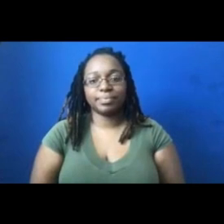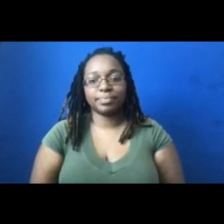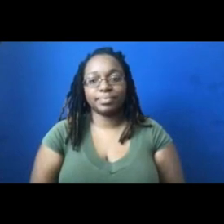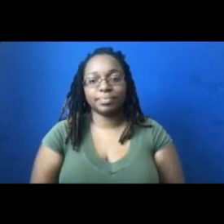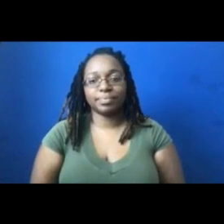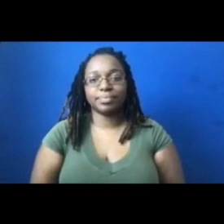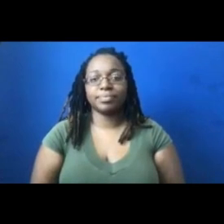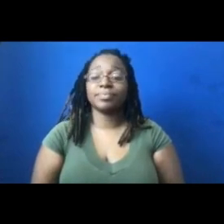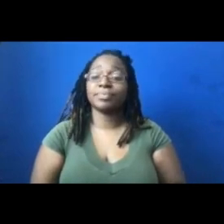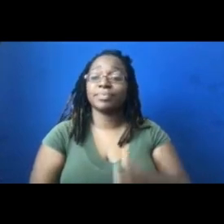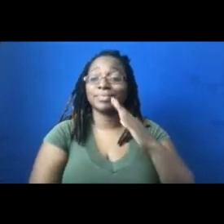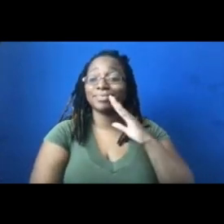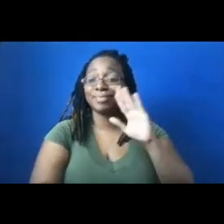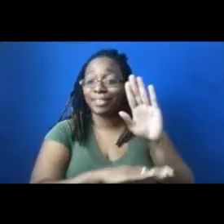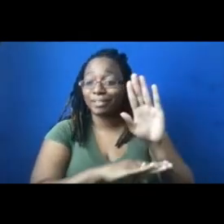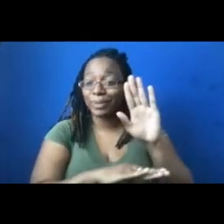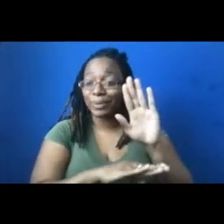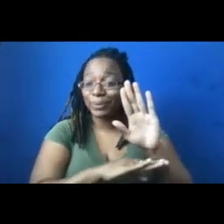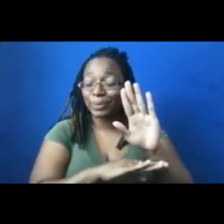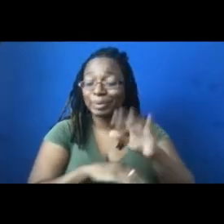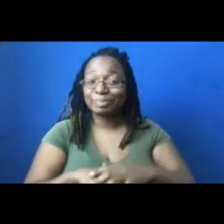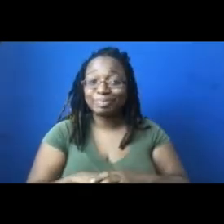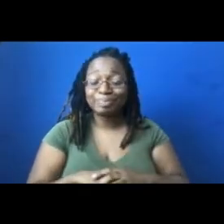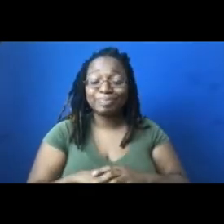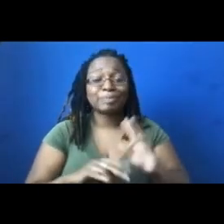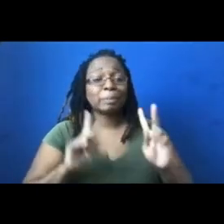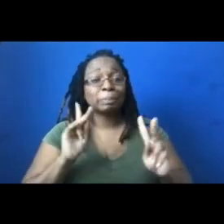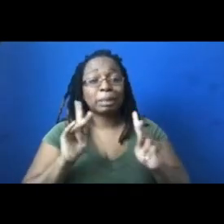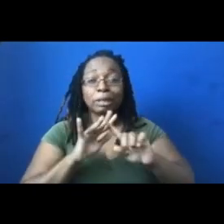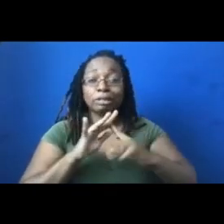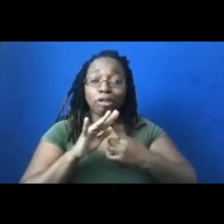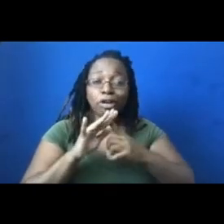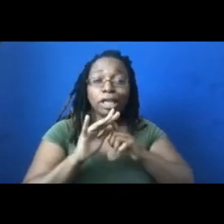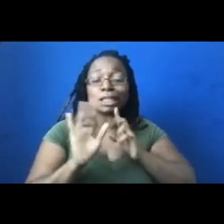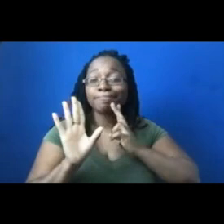Ned Gardiner: Good afternoon, people are trickling into our